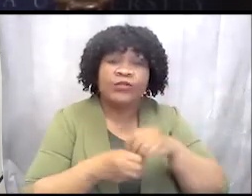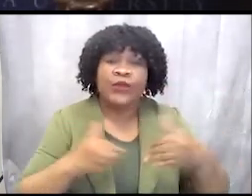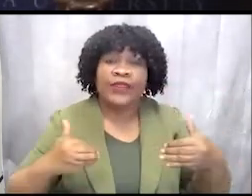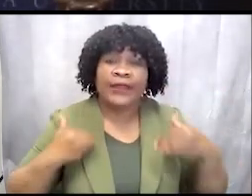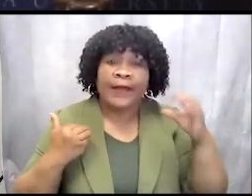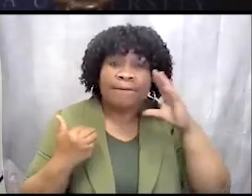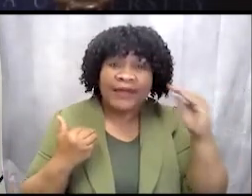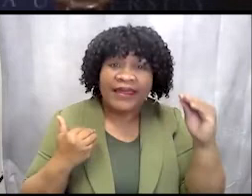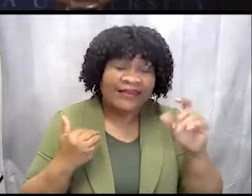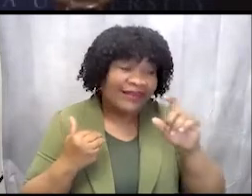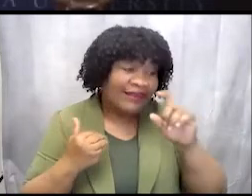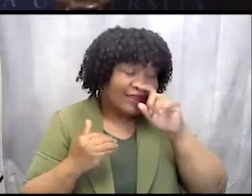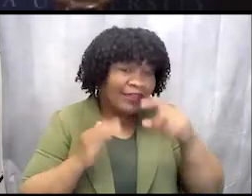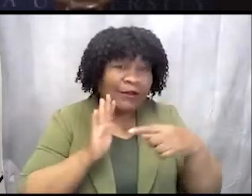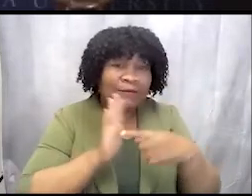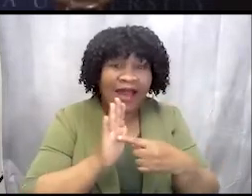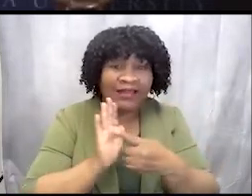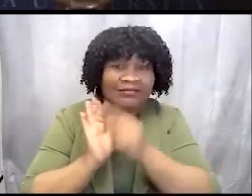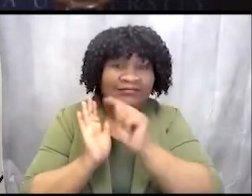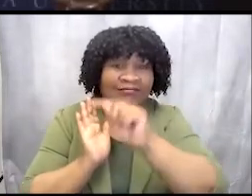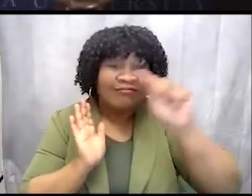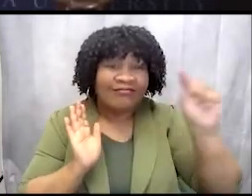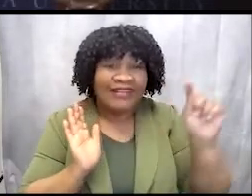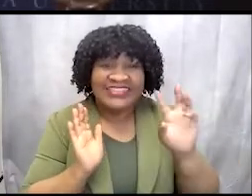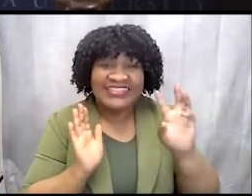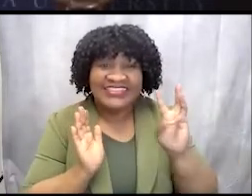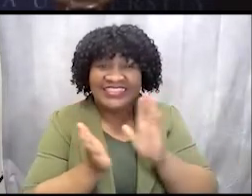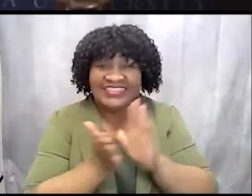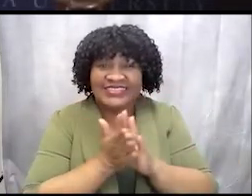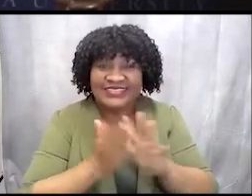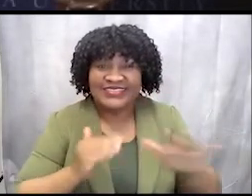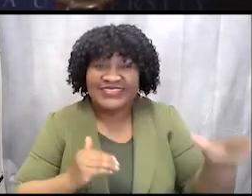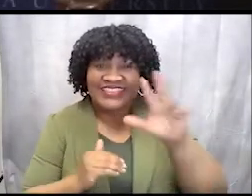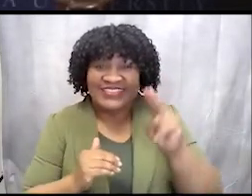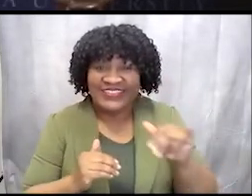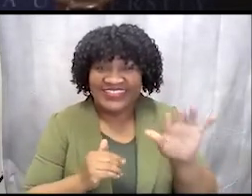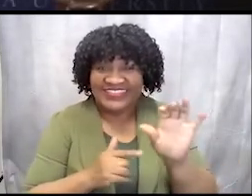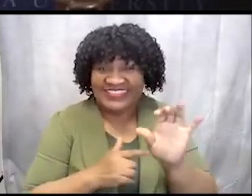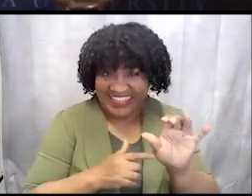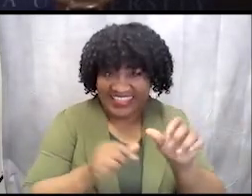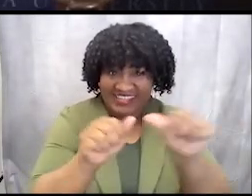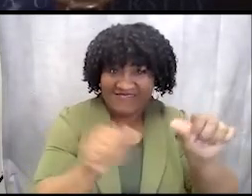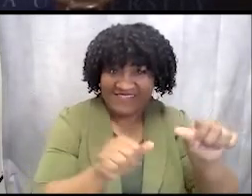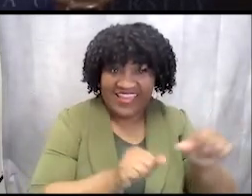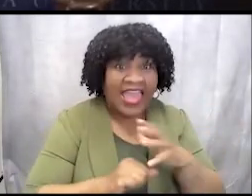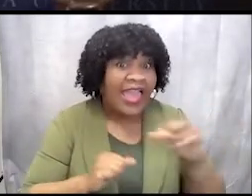The Eagle model has since expanded to six schools throughout all five boroughs of New York City and Newark,